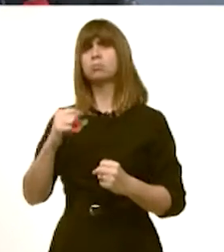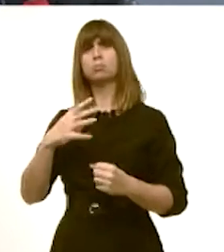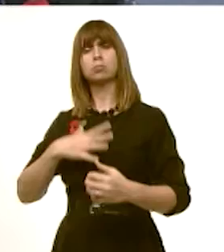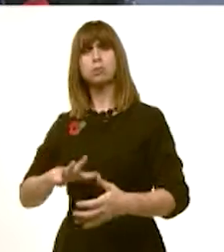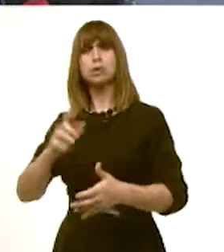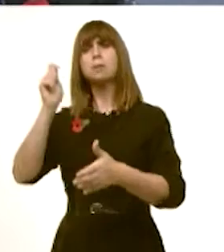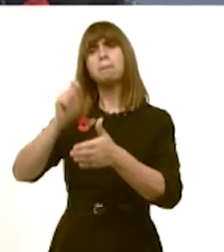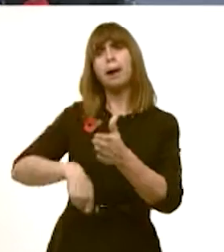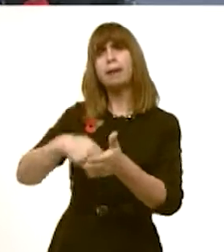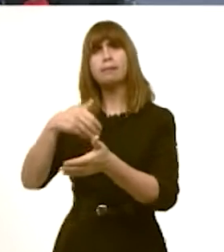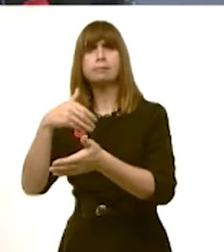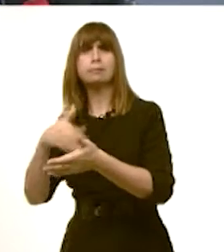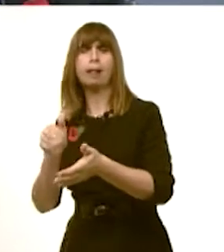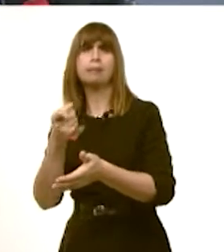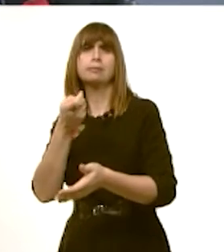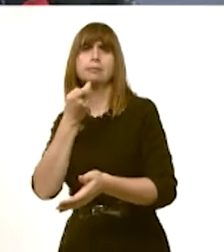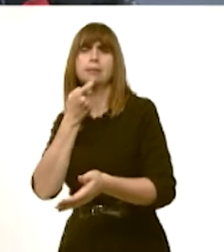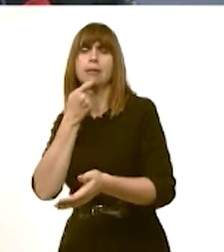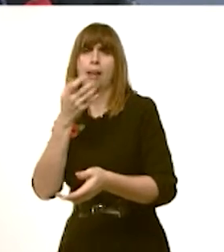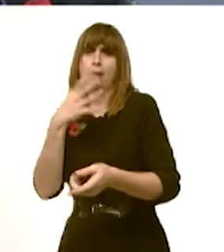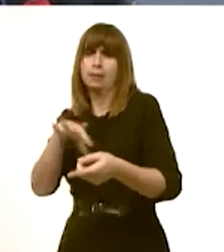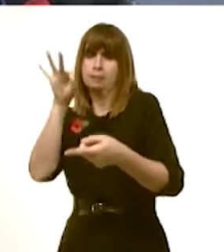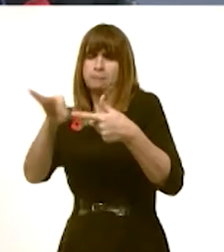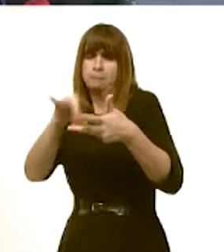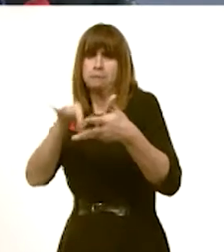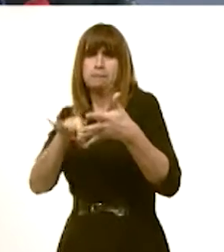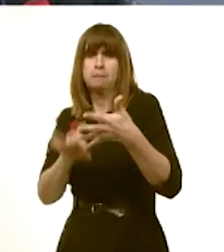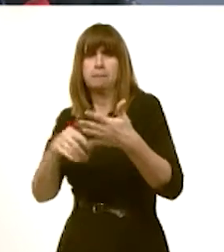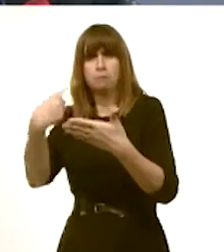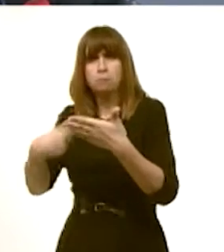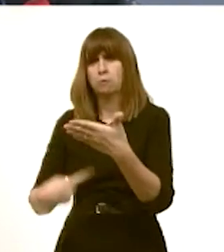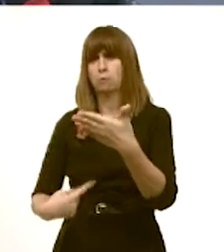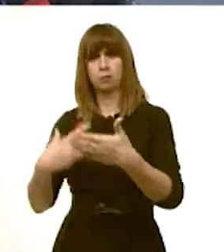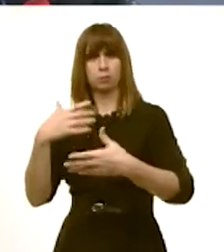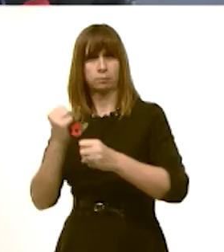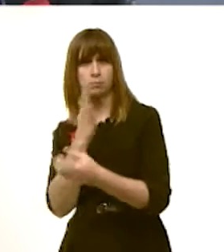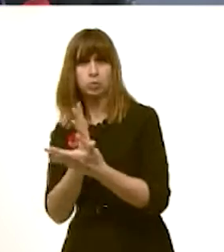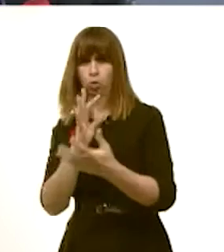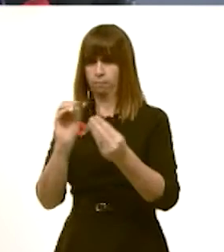practices to support the steel industry more effectively in response to a cross-party debate